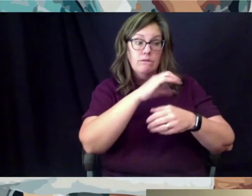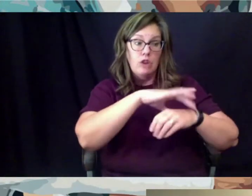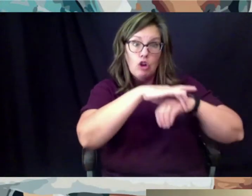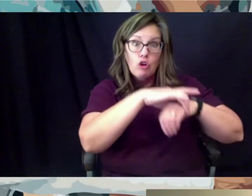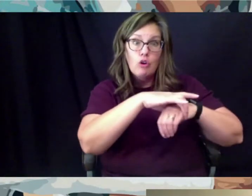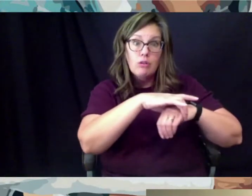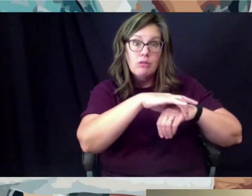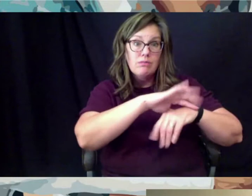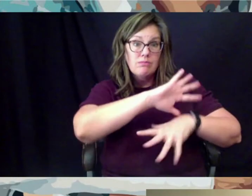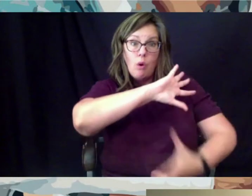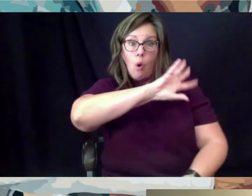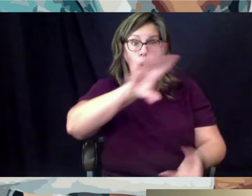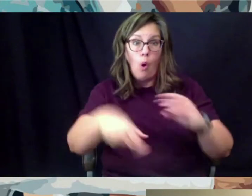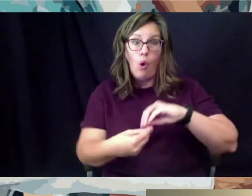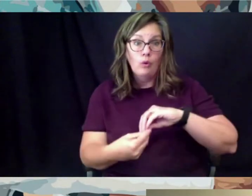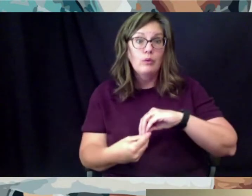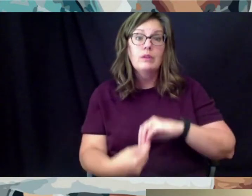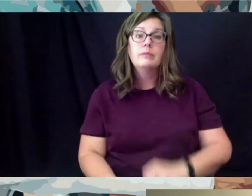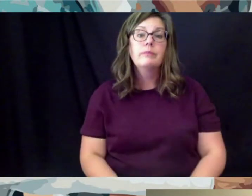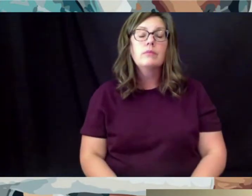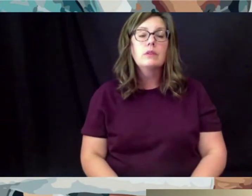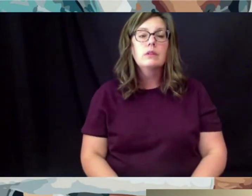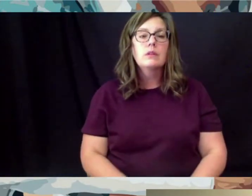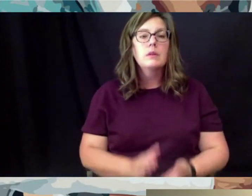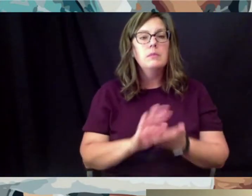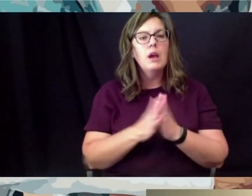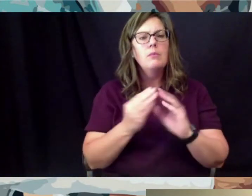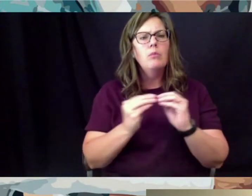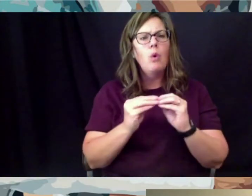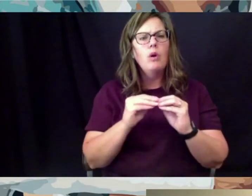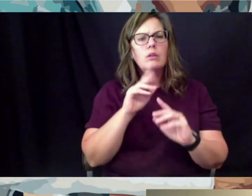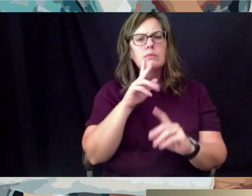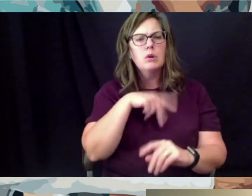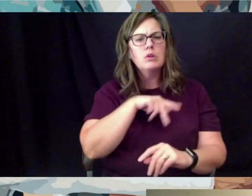to get a little more personal if you don't mind um how has your spiritual practice impacted your life